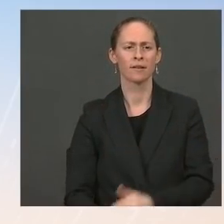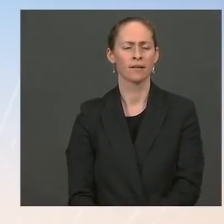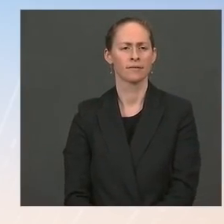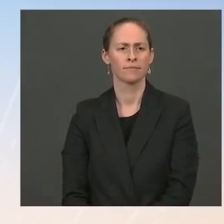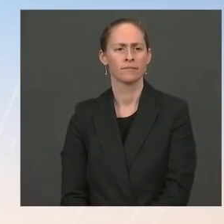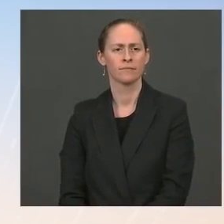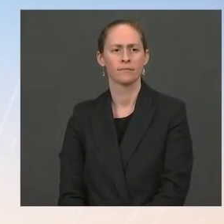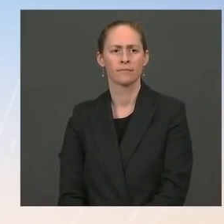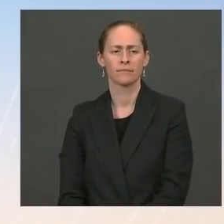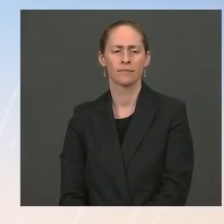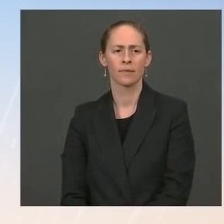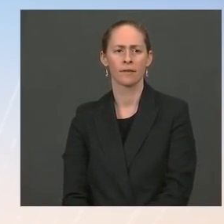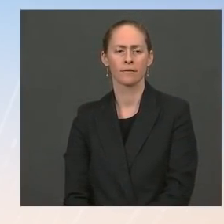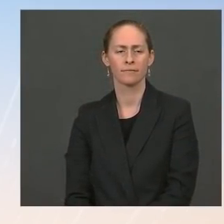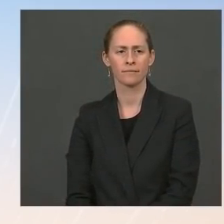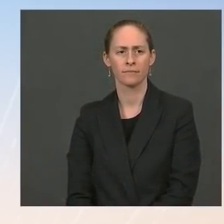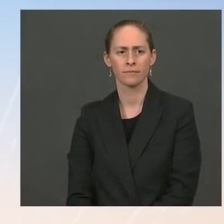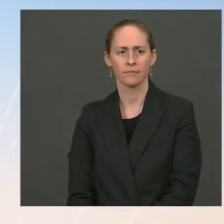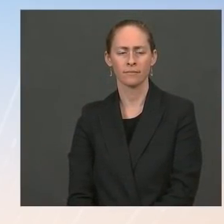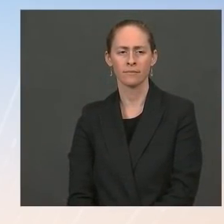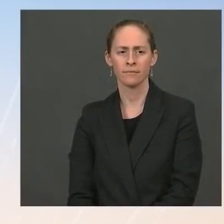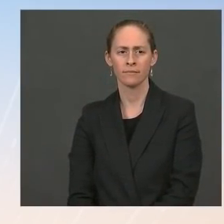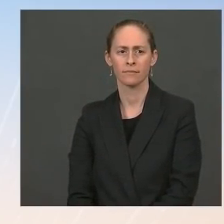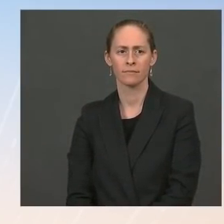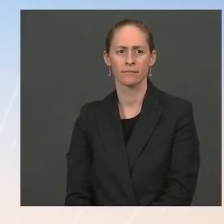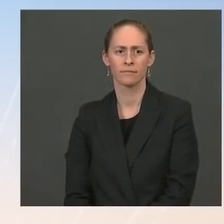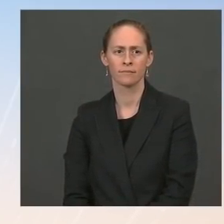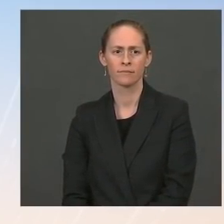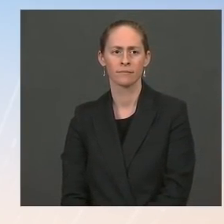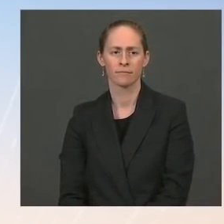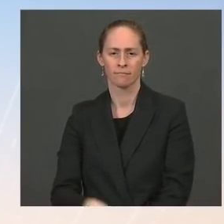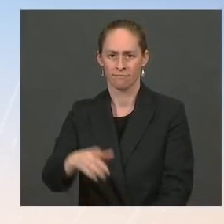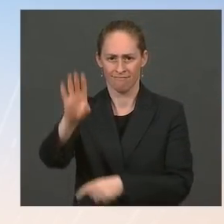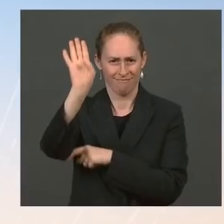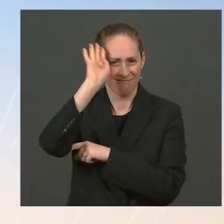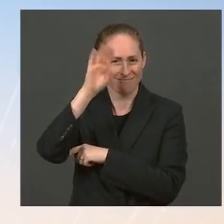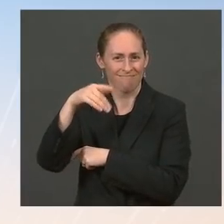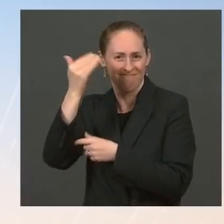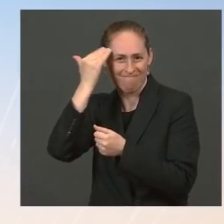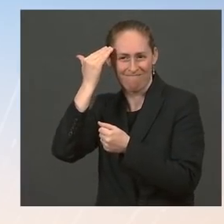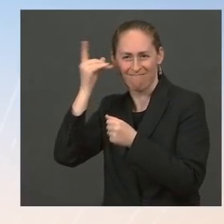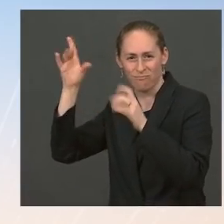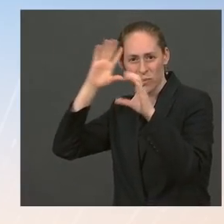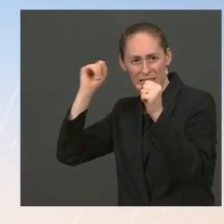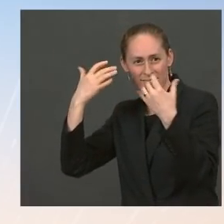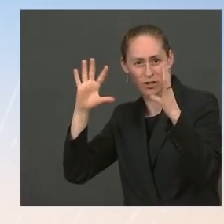after the meetings with President Xi, what does that say about the meetings this last week?